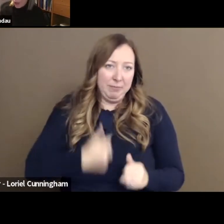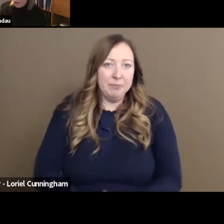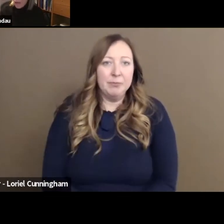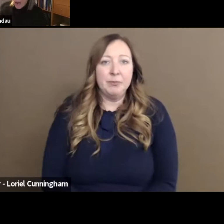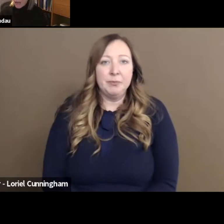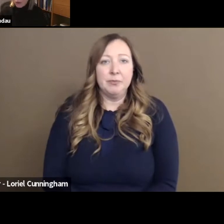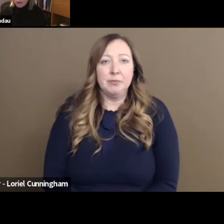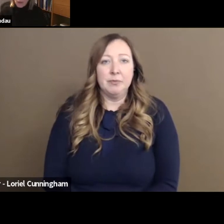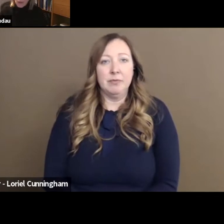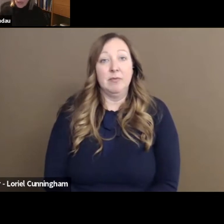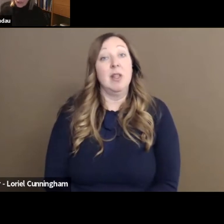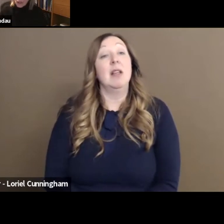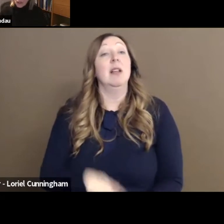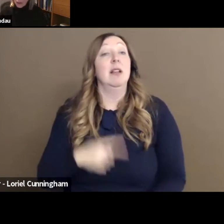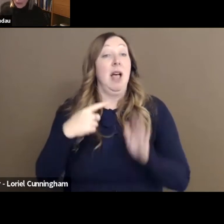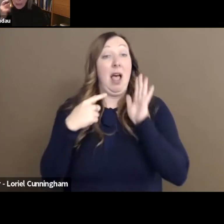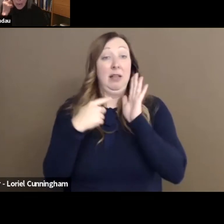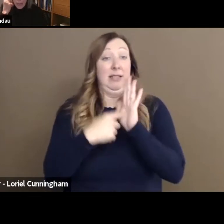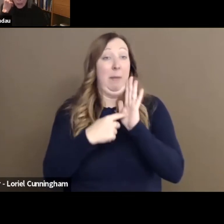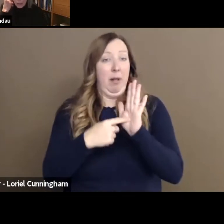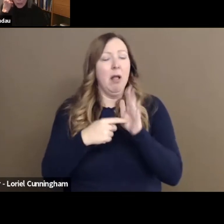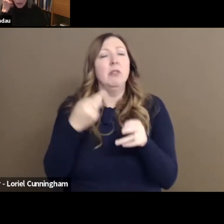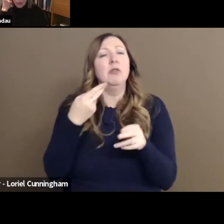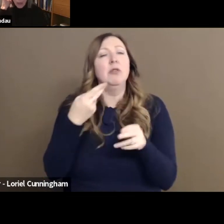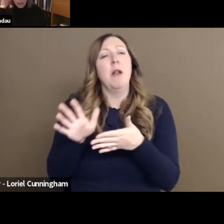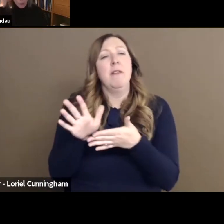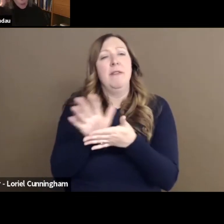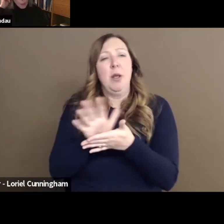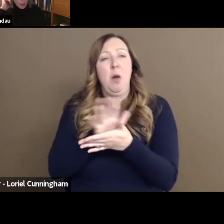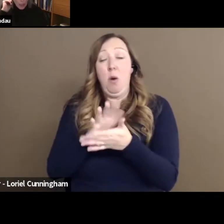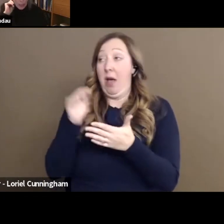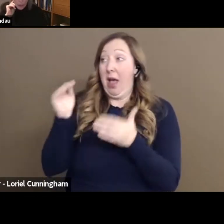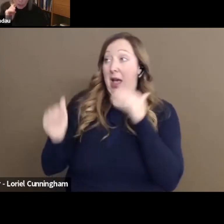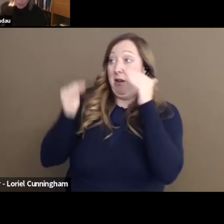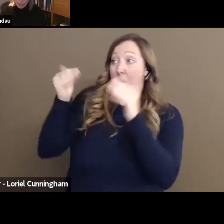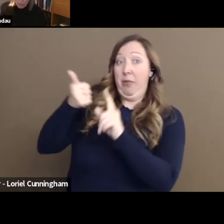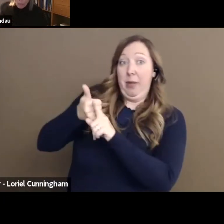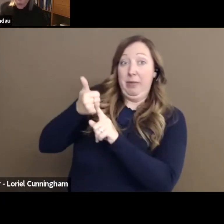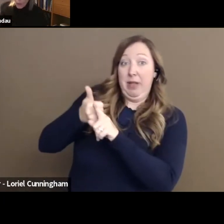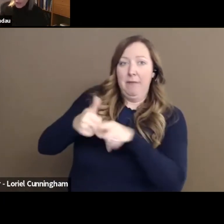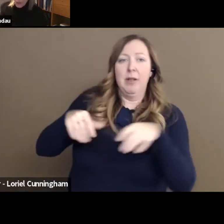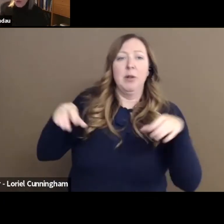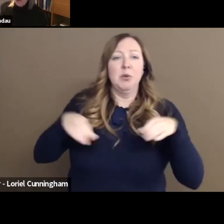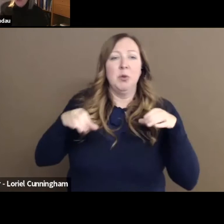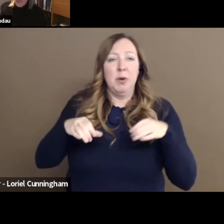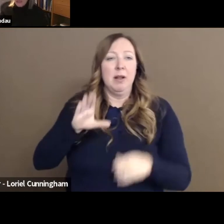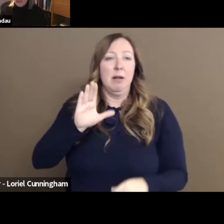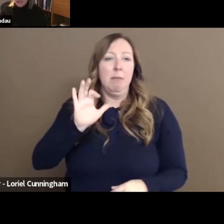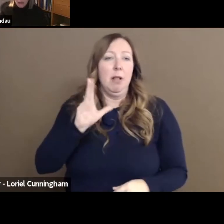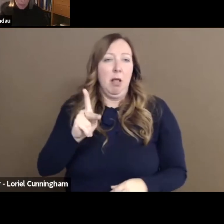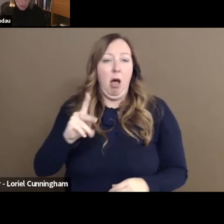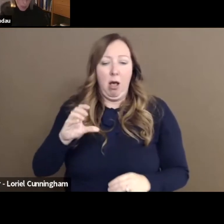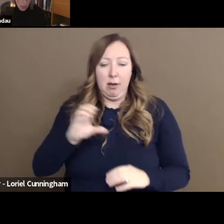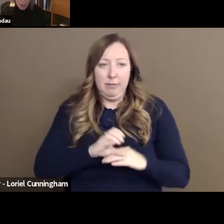an adult who is actually doing a task a block construction task